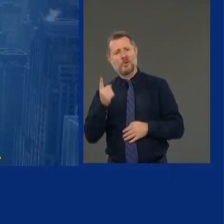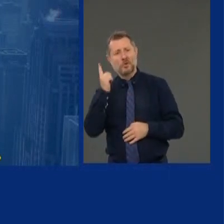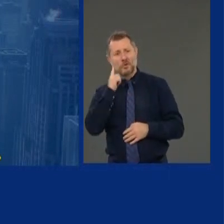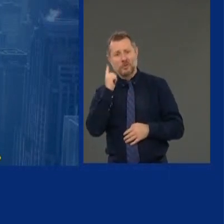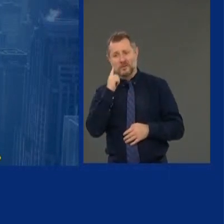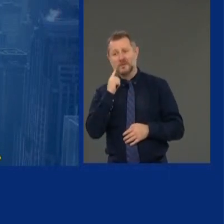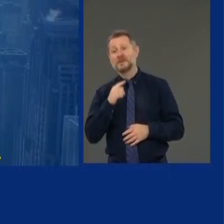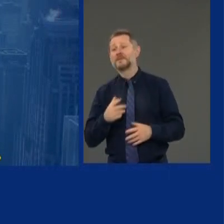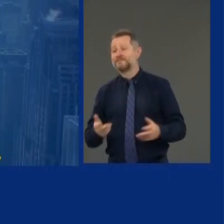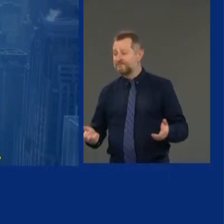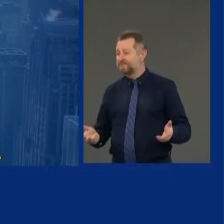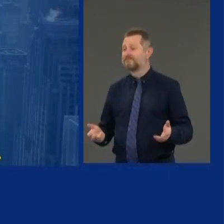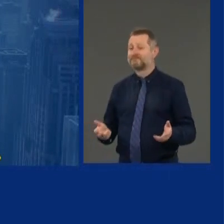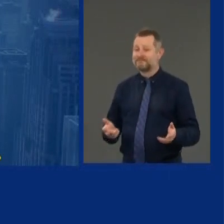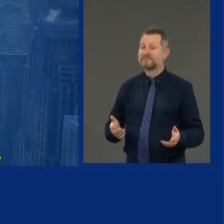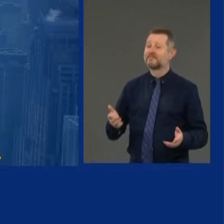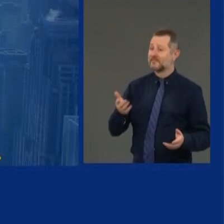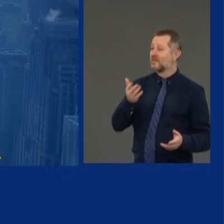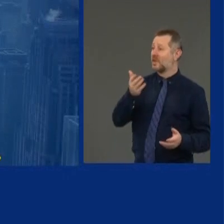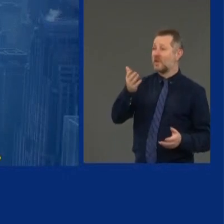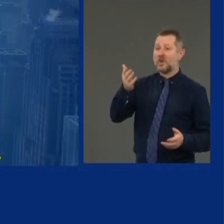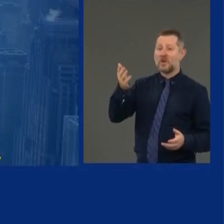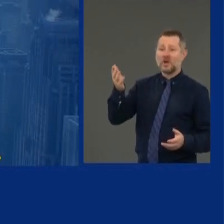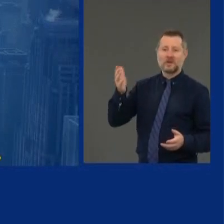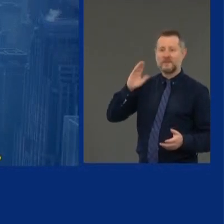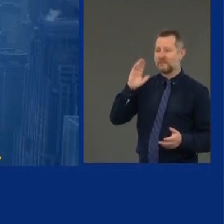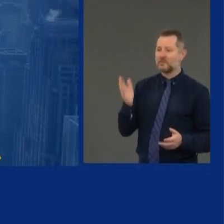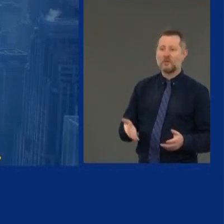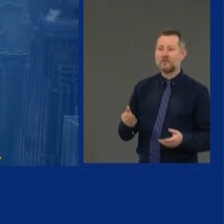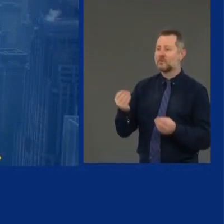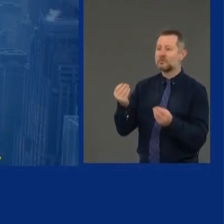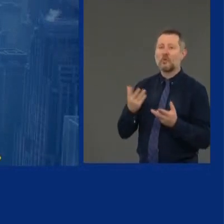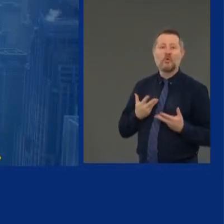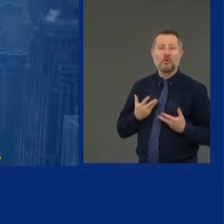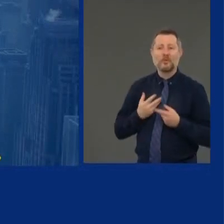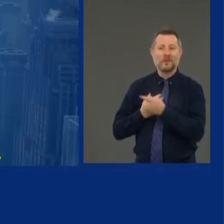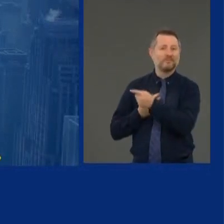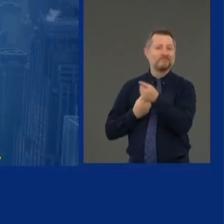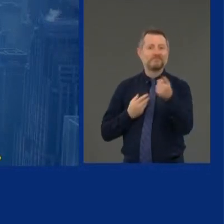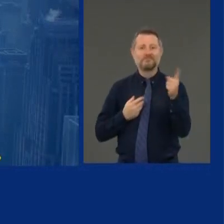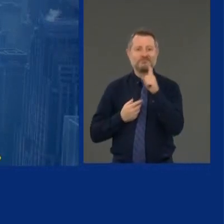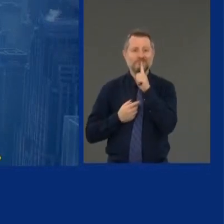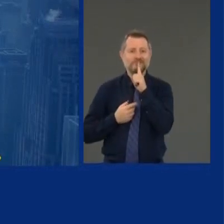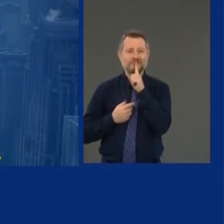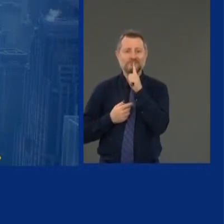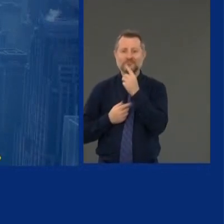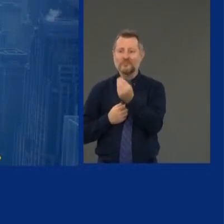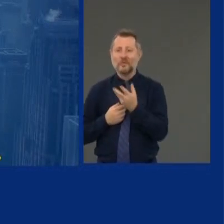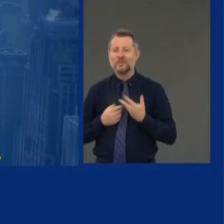HOW DID THAT HAPPEN? I NEVER HEARD THAT. I KNOW.